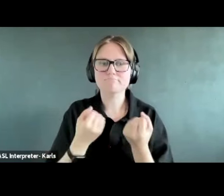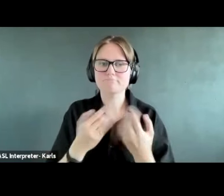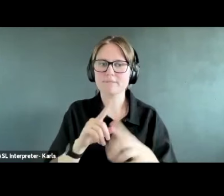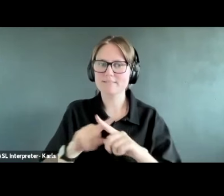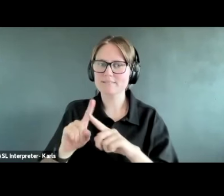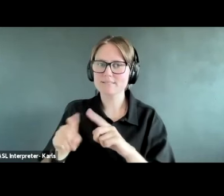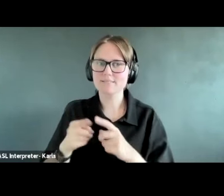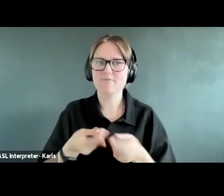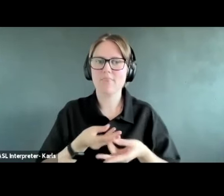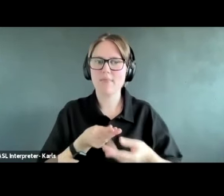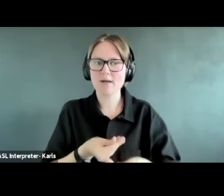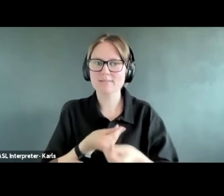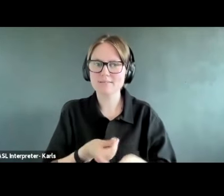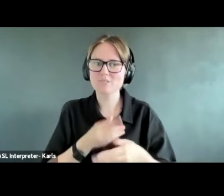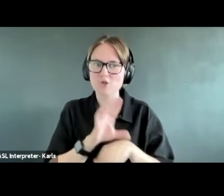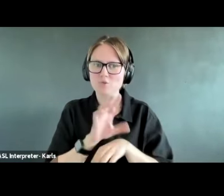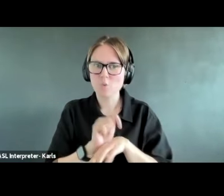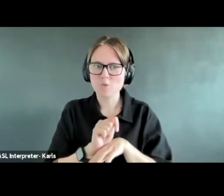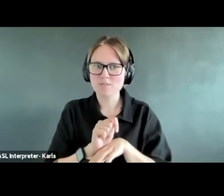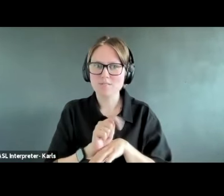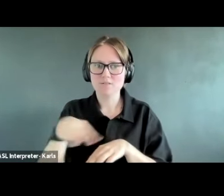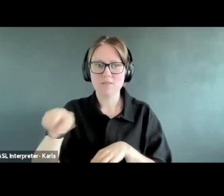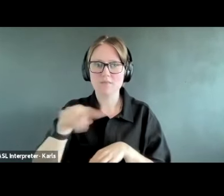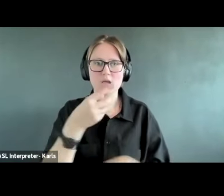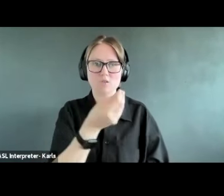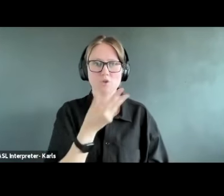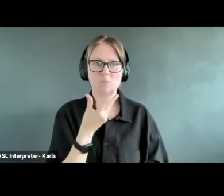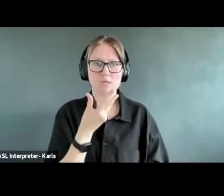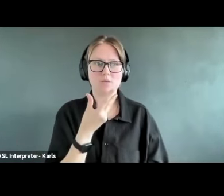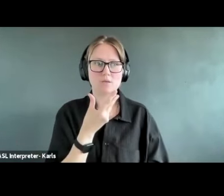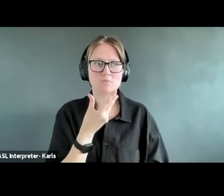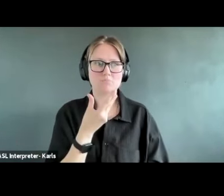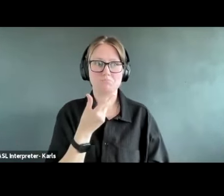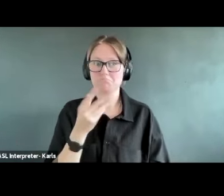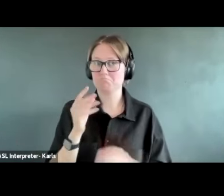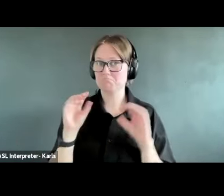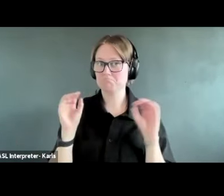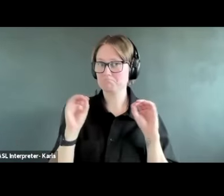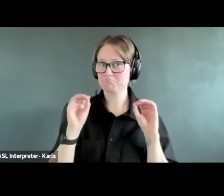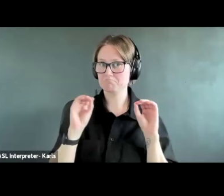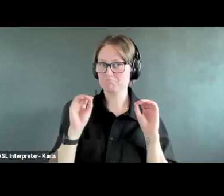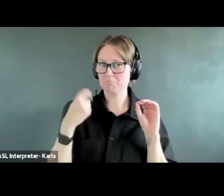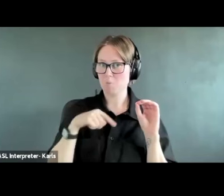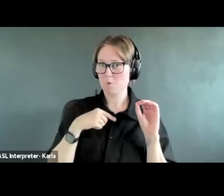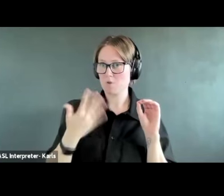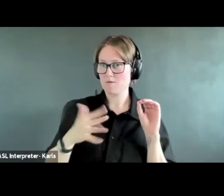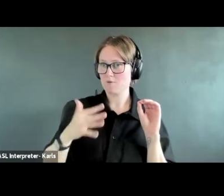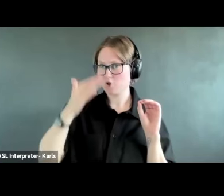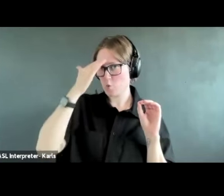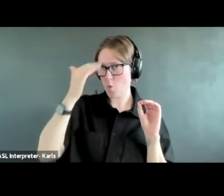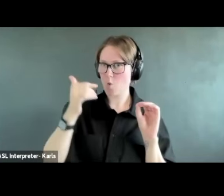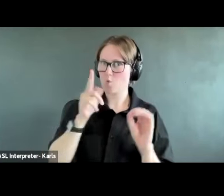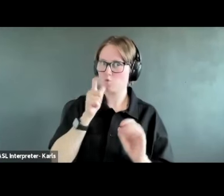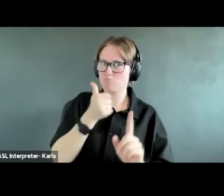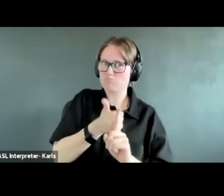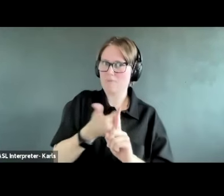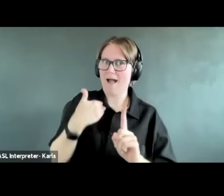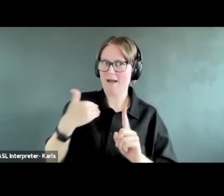Everybody was like, there's nobody that we know of with physical disabilities. Like, there wasn't